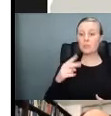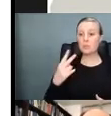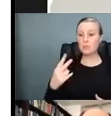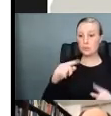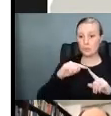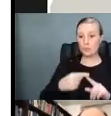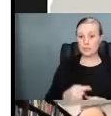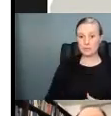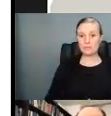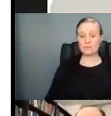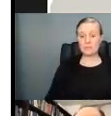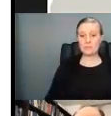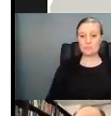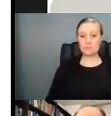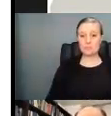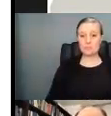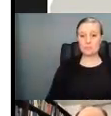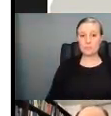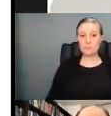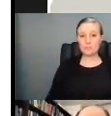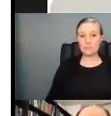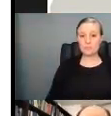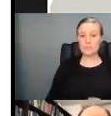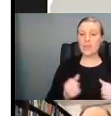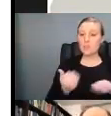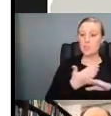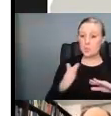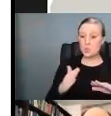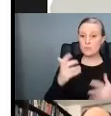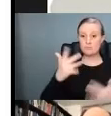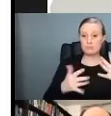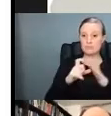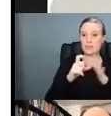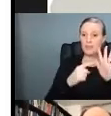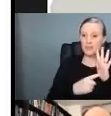I say, we are dealing with new data and we have a new questionnaire. So these figures